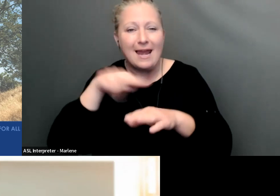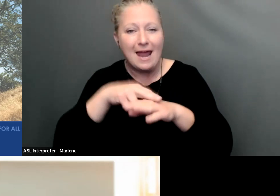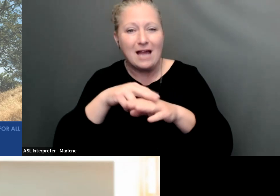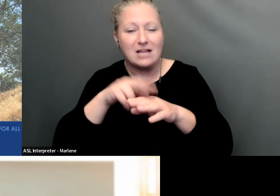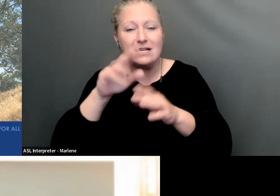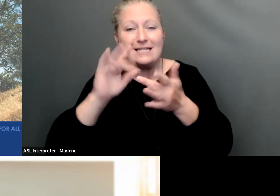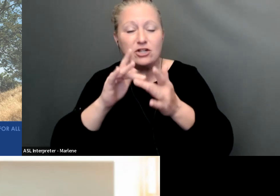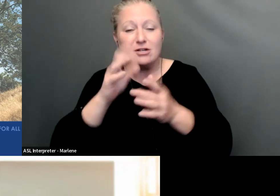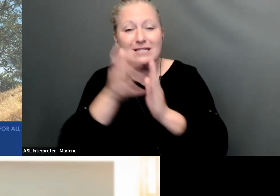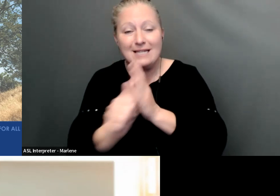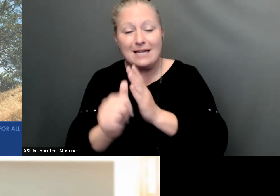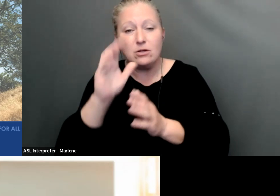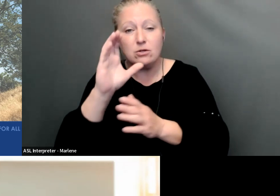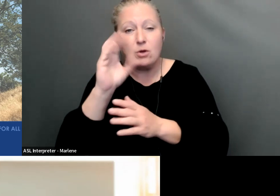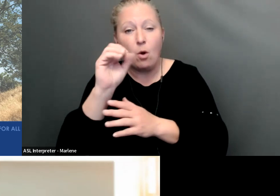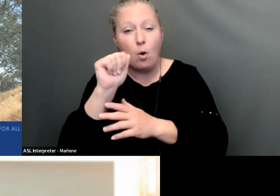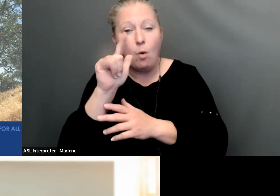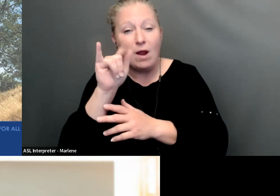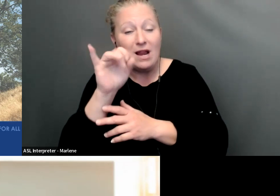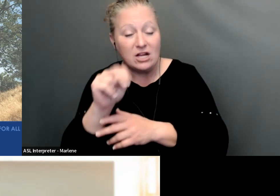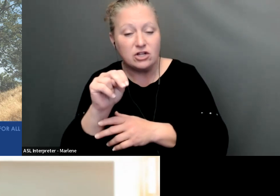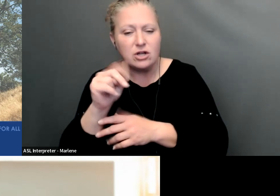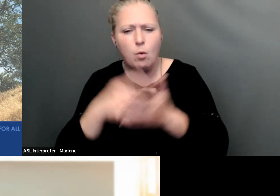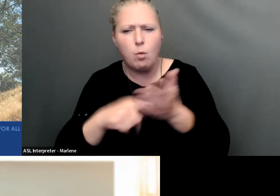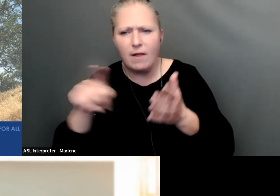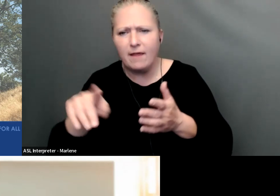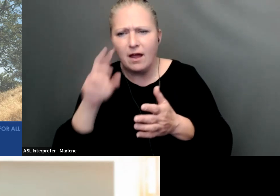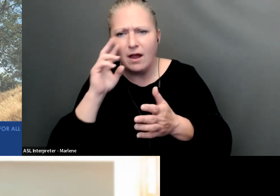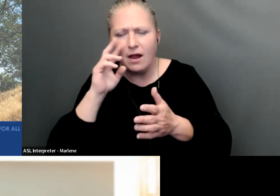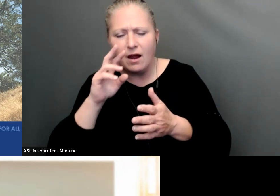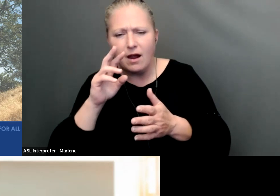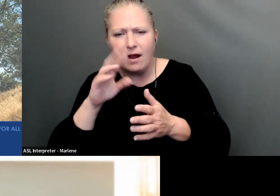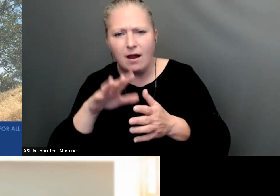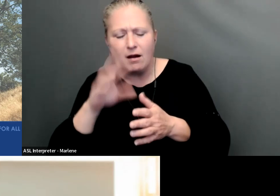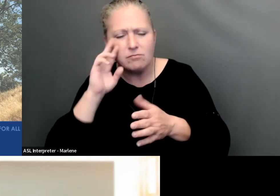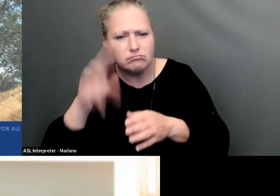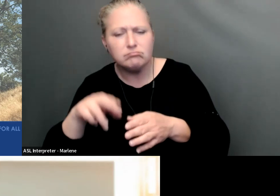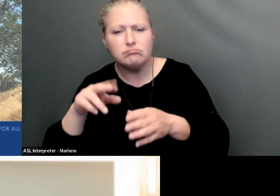skills coalition and their findings on the types of digital skills that are required. When we get